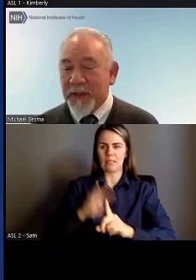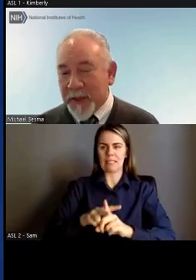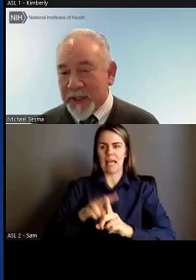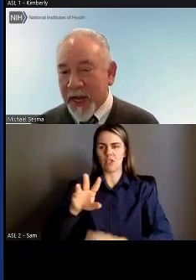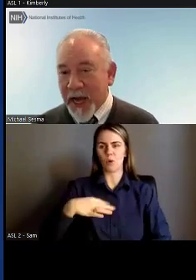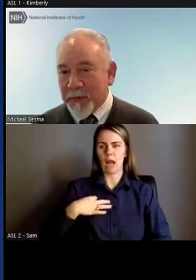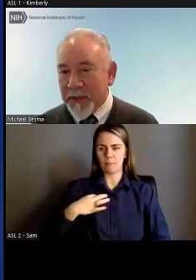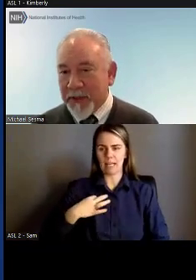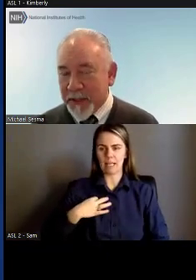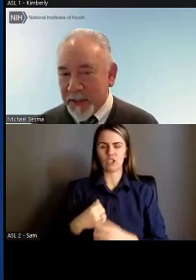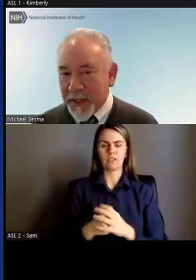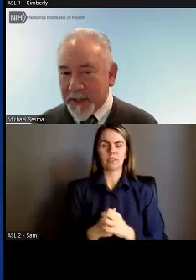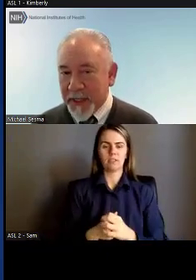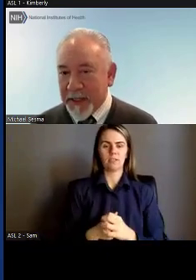submission options to discuss that.